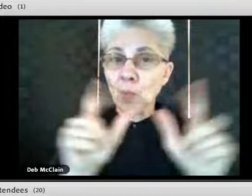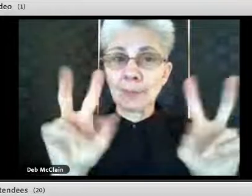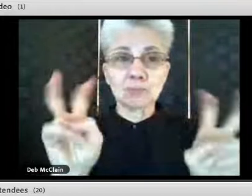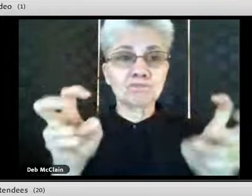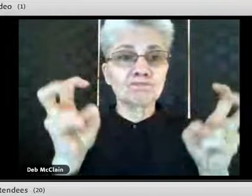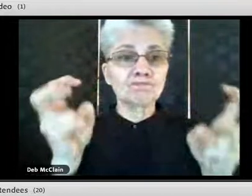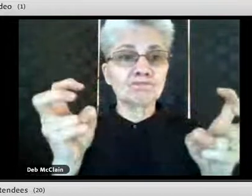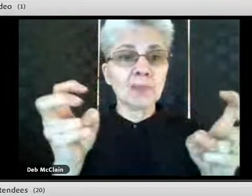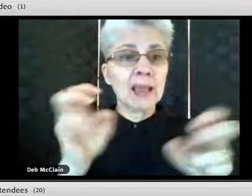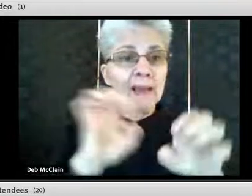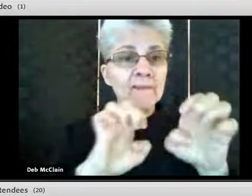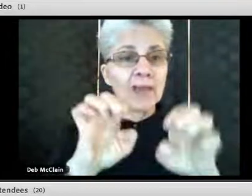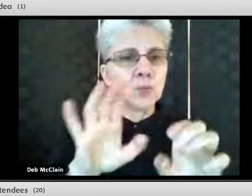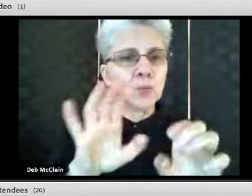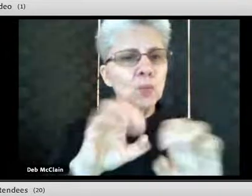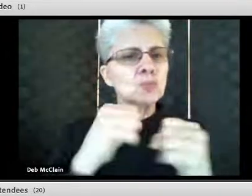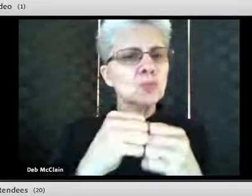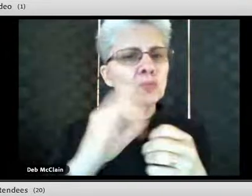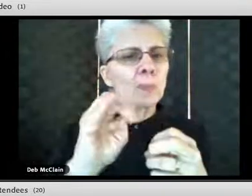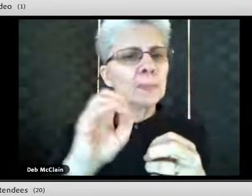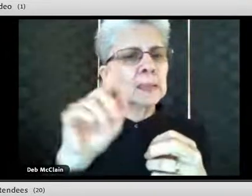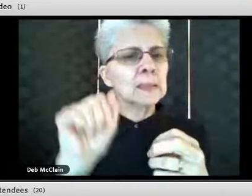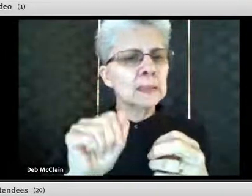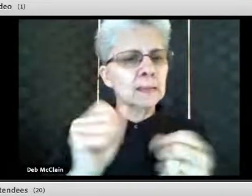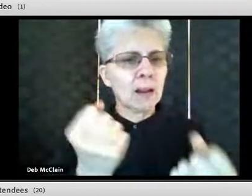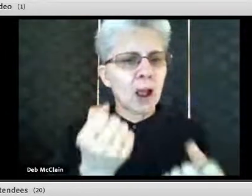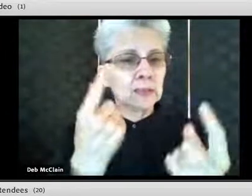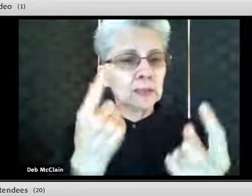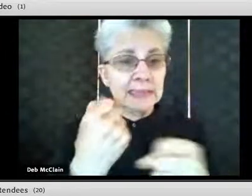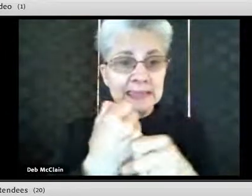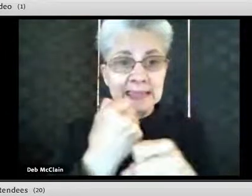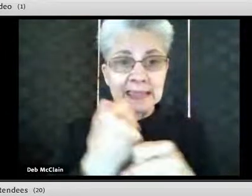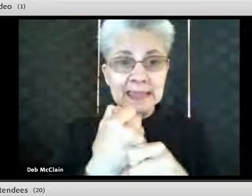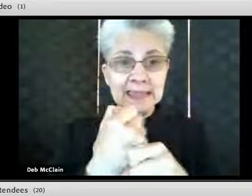"Evaluating Your Social Media: Understanding Statistics and Impact."